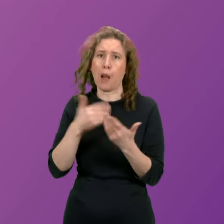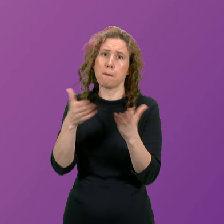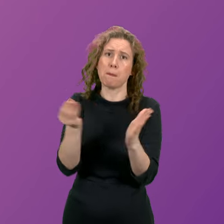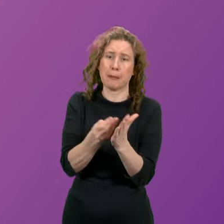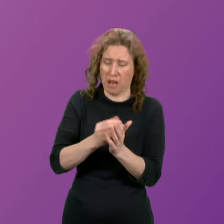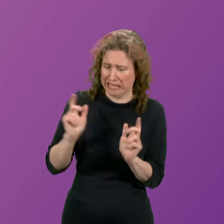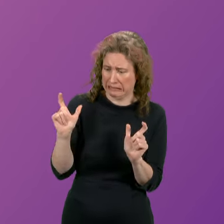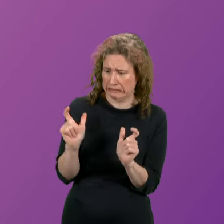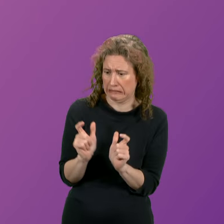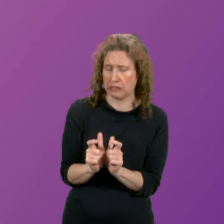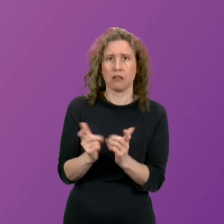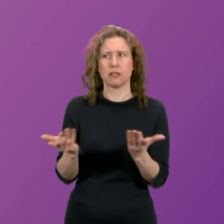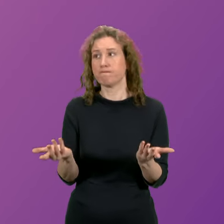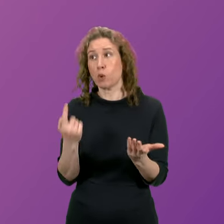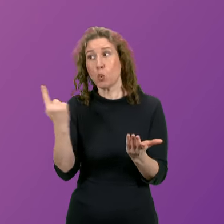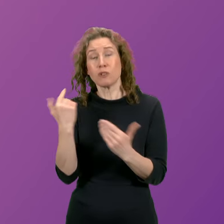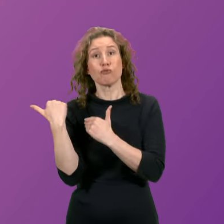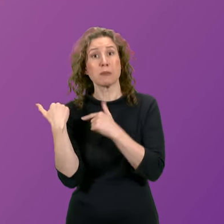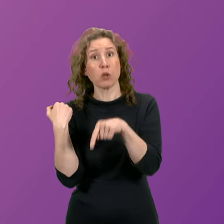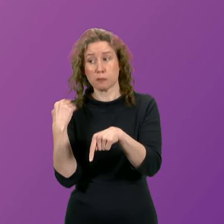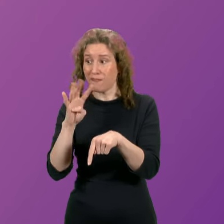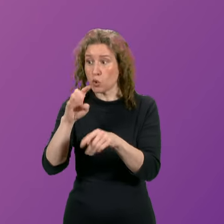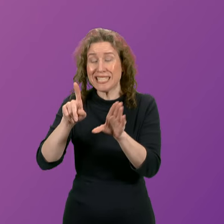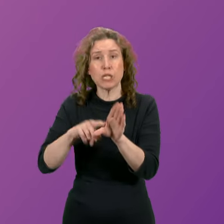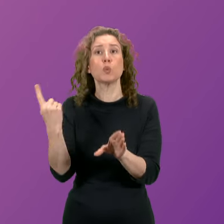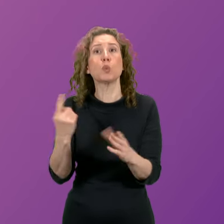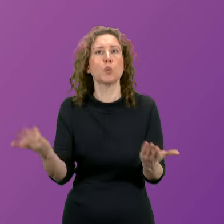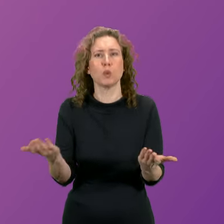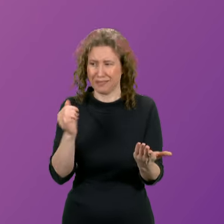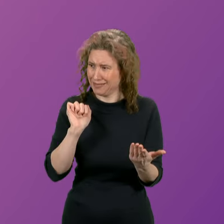and the people who are responsible for those 14 years of austerity are Liam